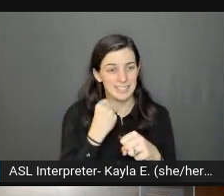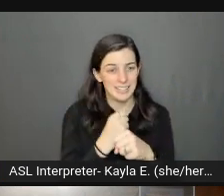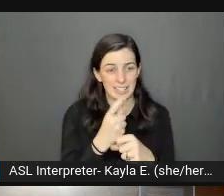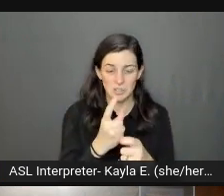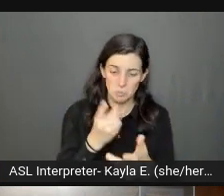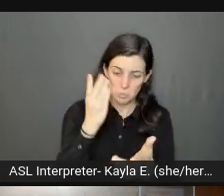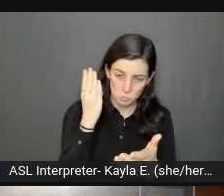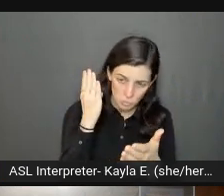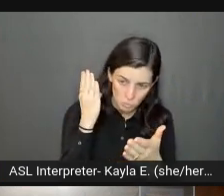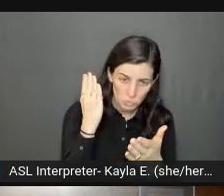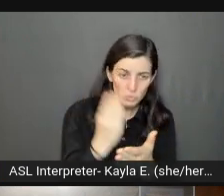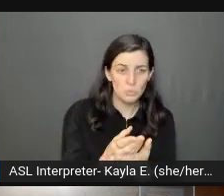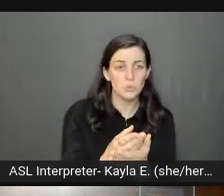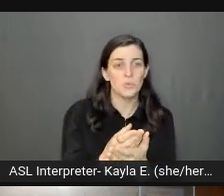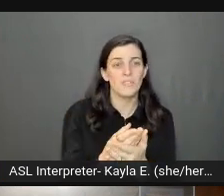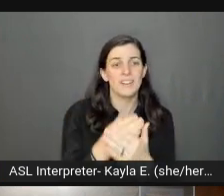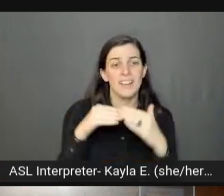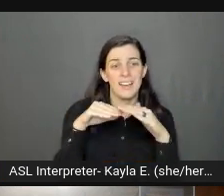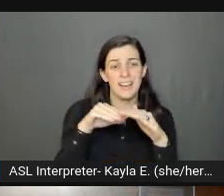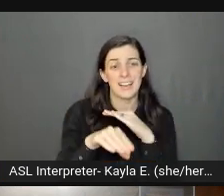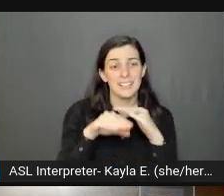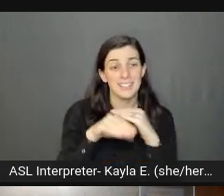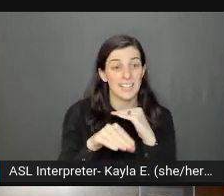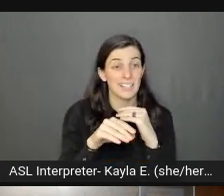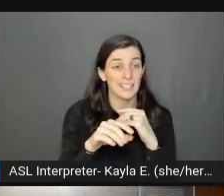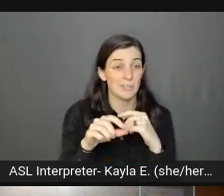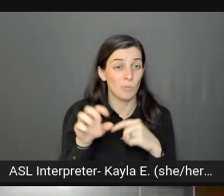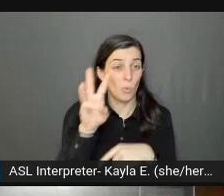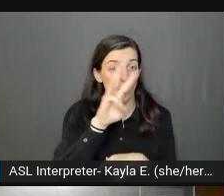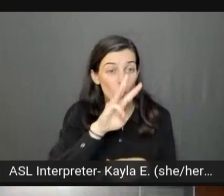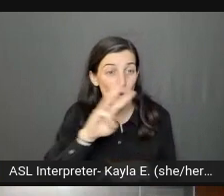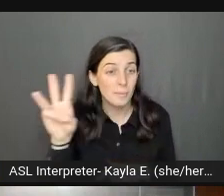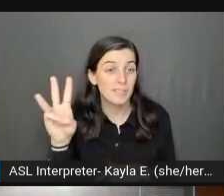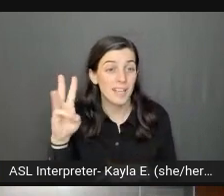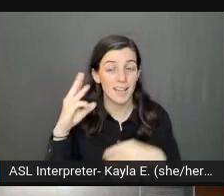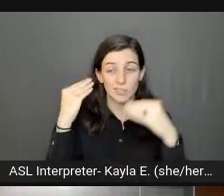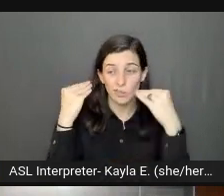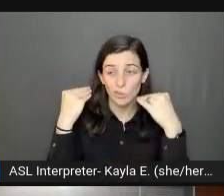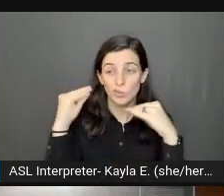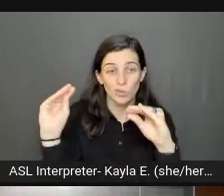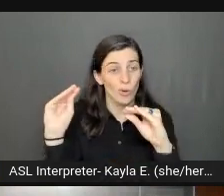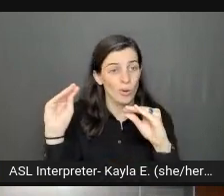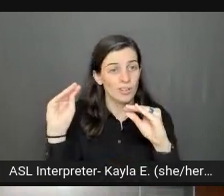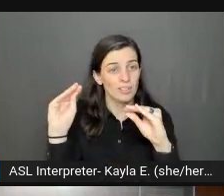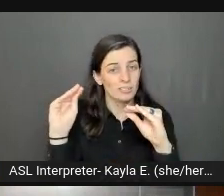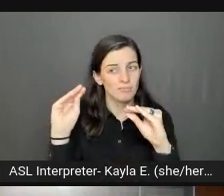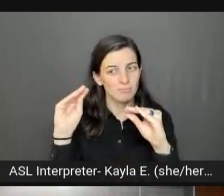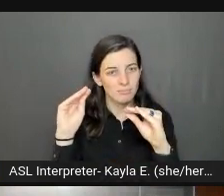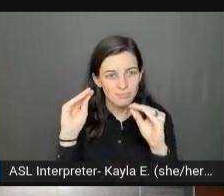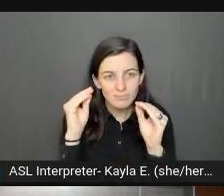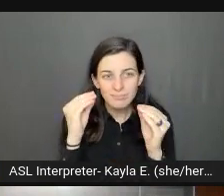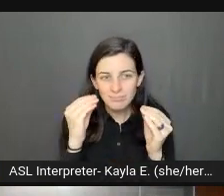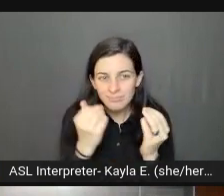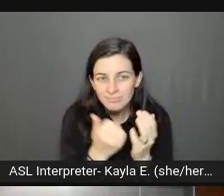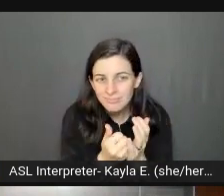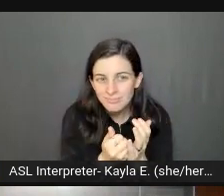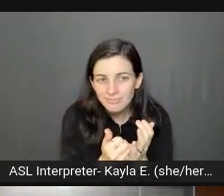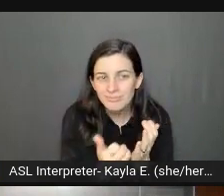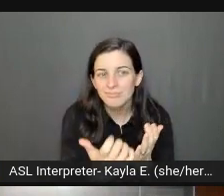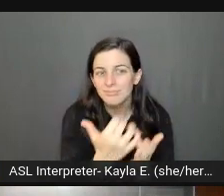that accessible web stores and websites actually generate much more profit